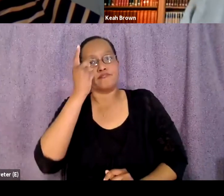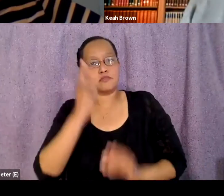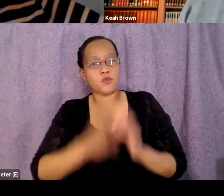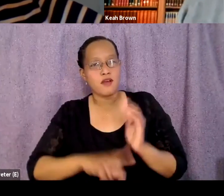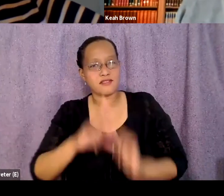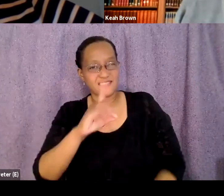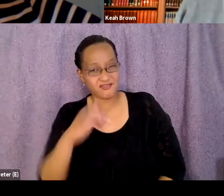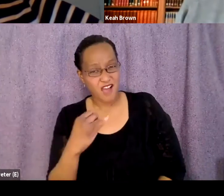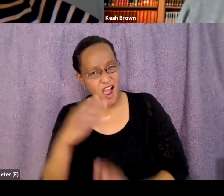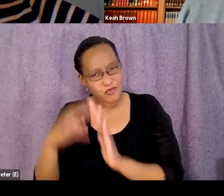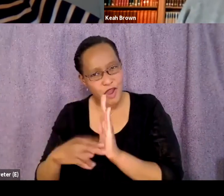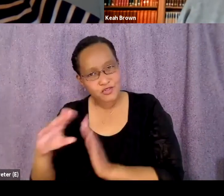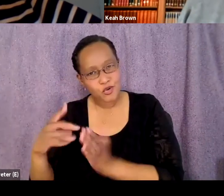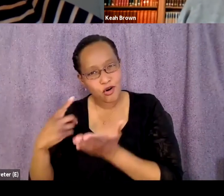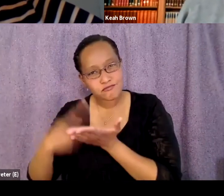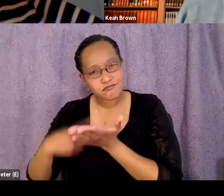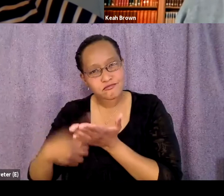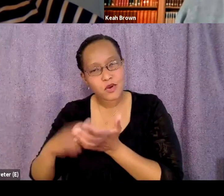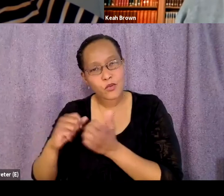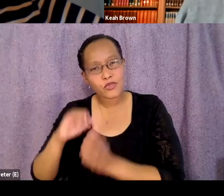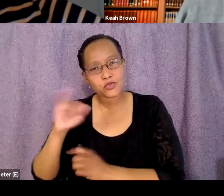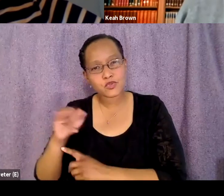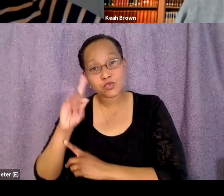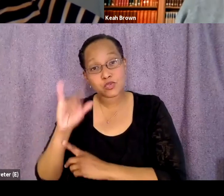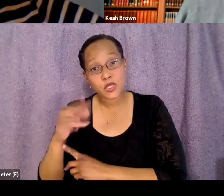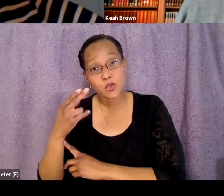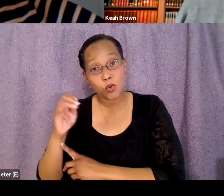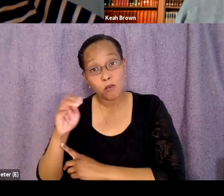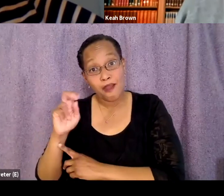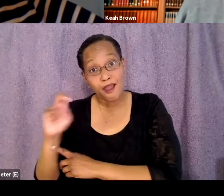Nicole Redding (she/her): And, which is just so awesome to see you have a chance to interview